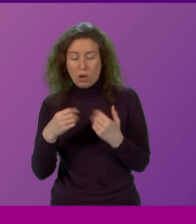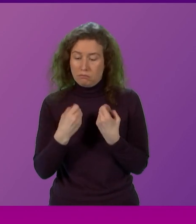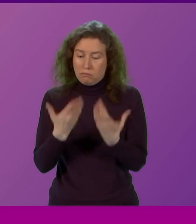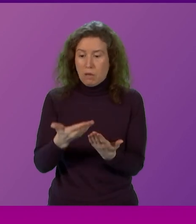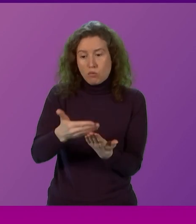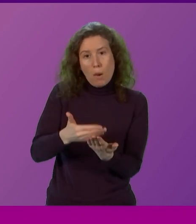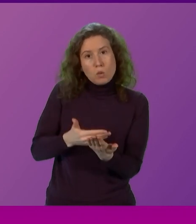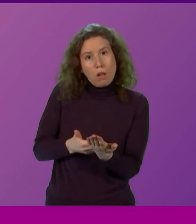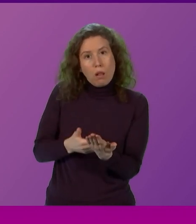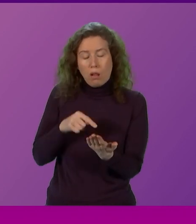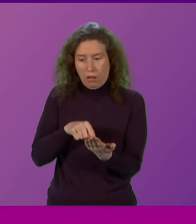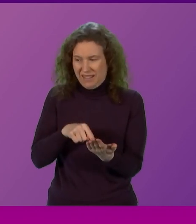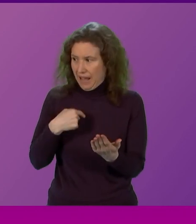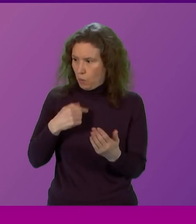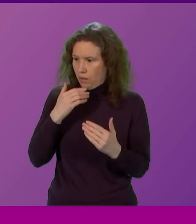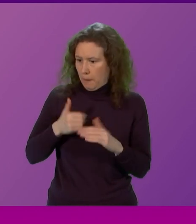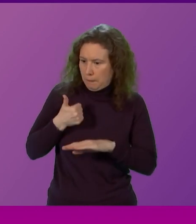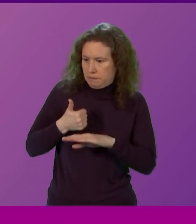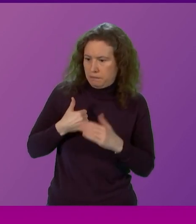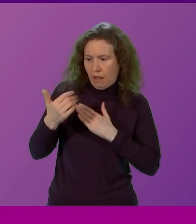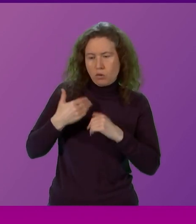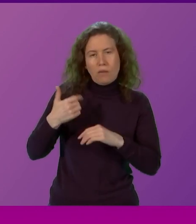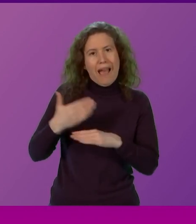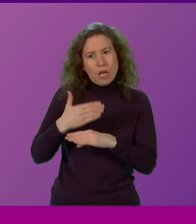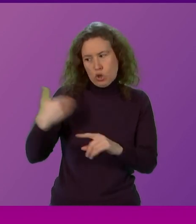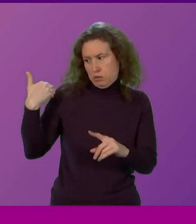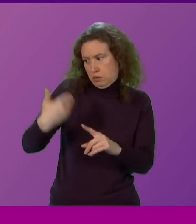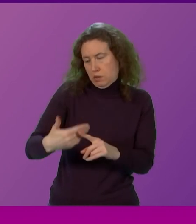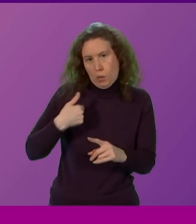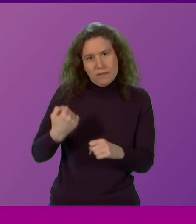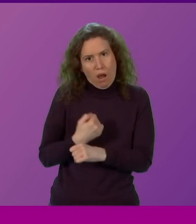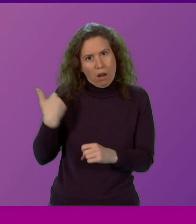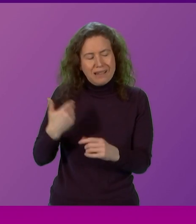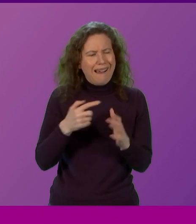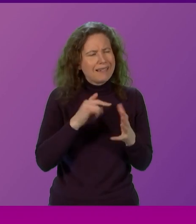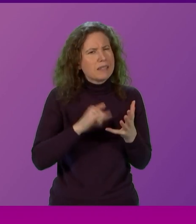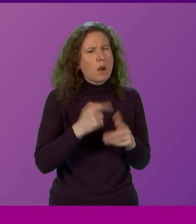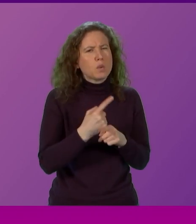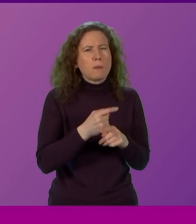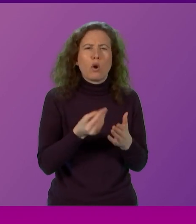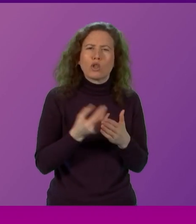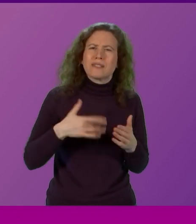on the actions that this Government has taken in recent years. Anas Sarwar talks about the cost of living crisis.